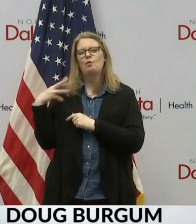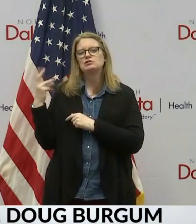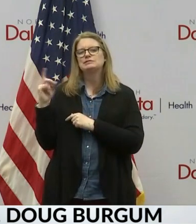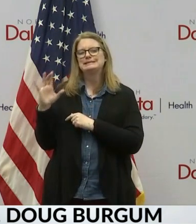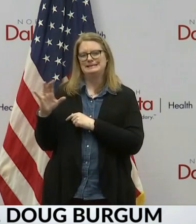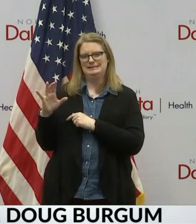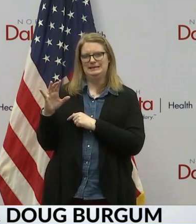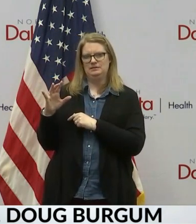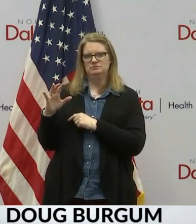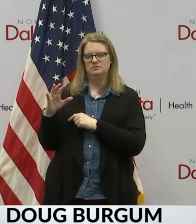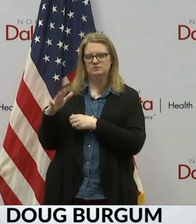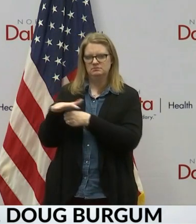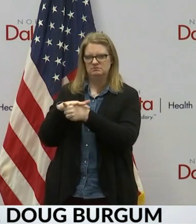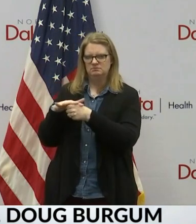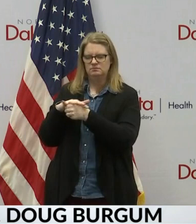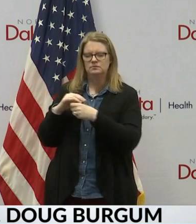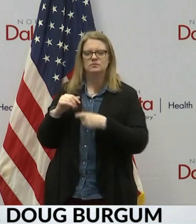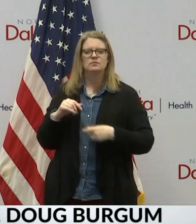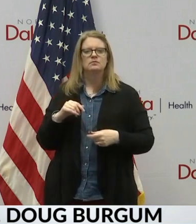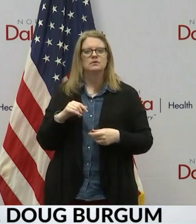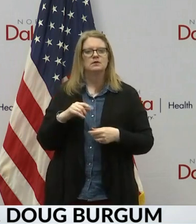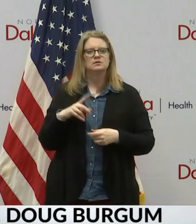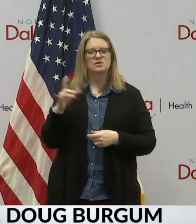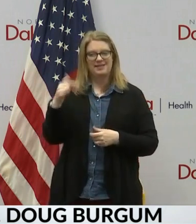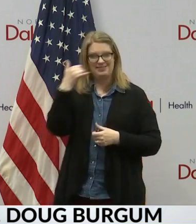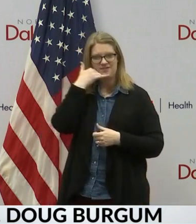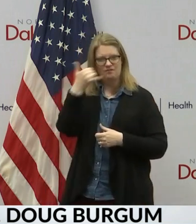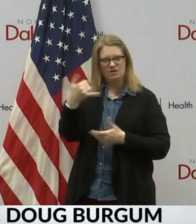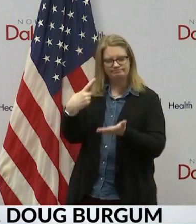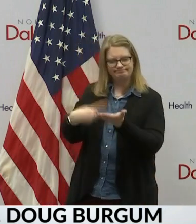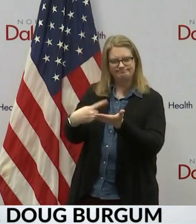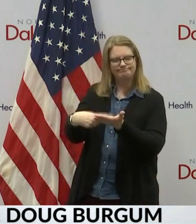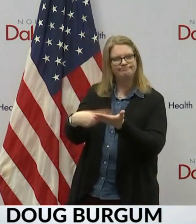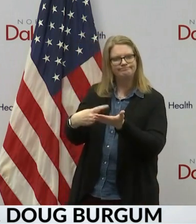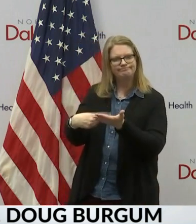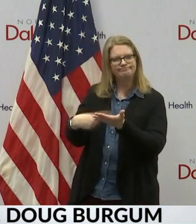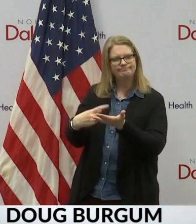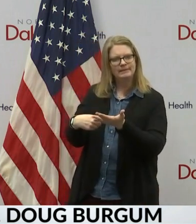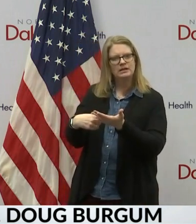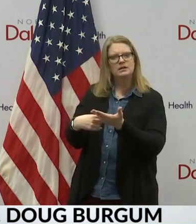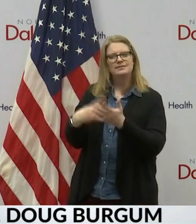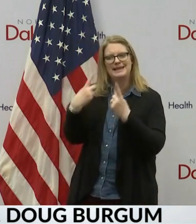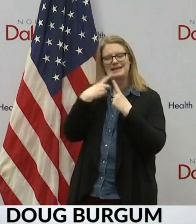INCLUDES FOUR TERRITORIAL AREAS LIKE GUAM WOULD BE ONE OF TH LIKE GUAM WOULD BE ONE OF THOSE.